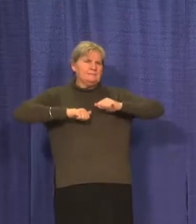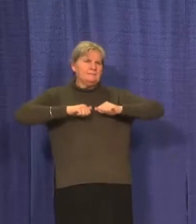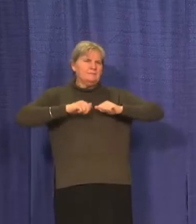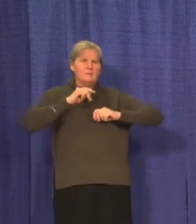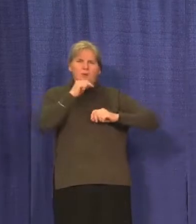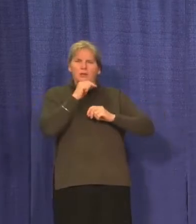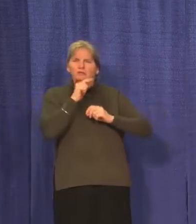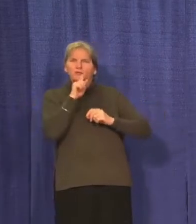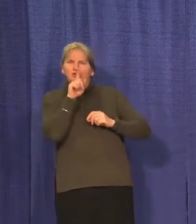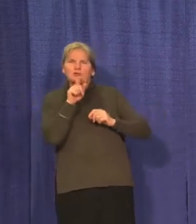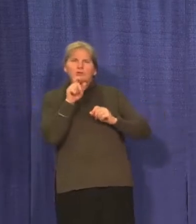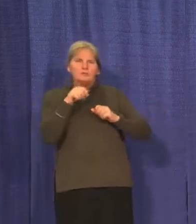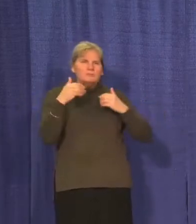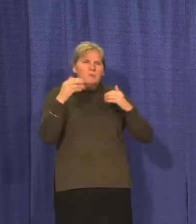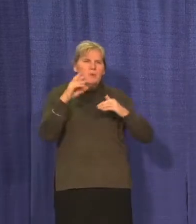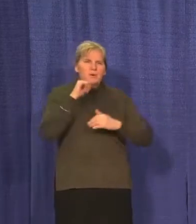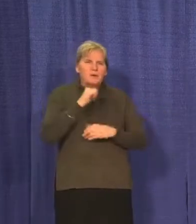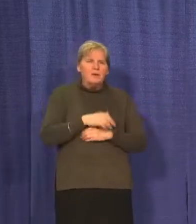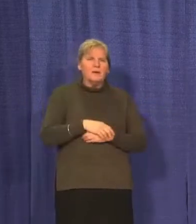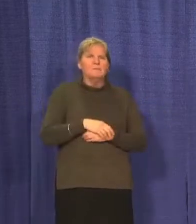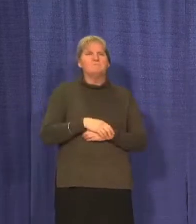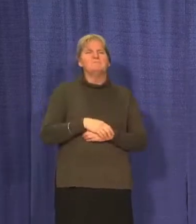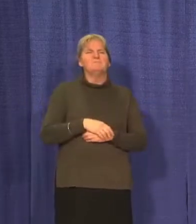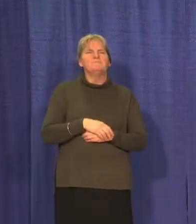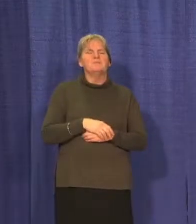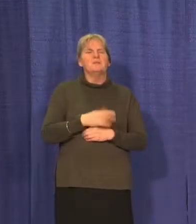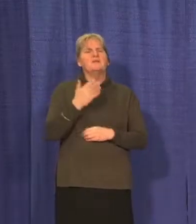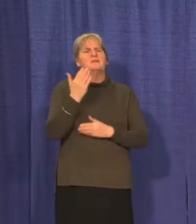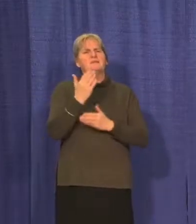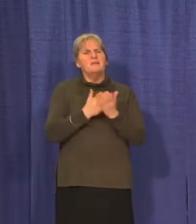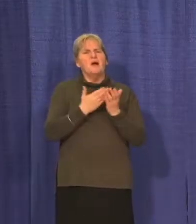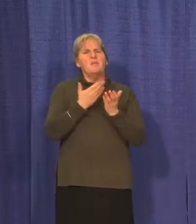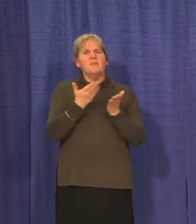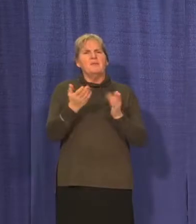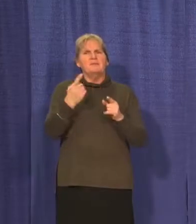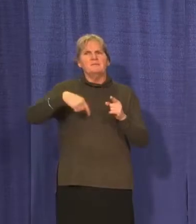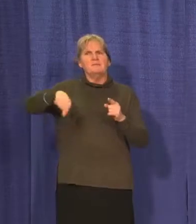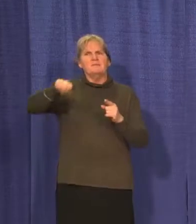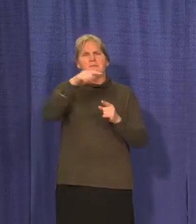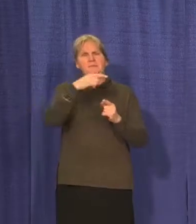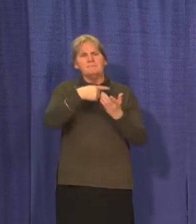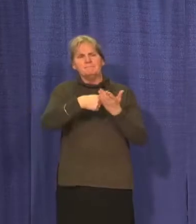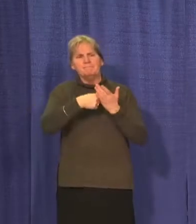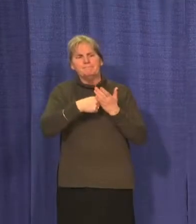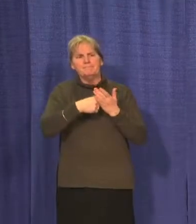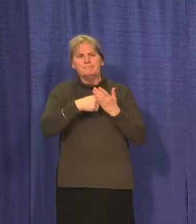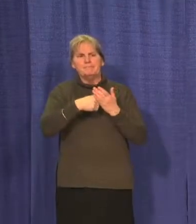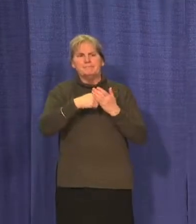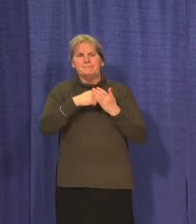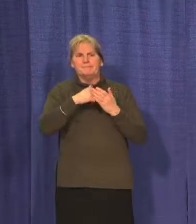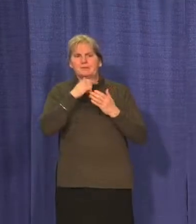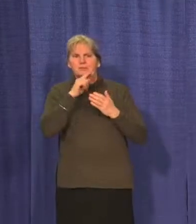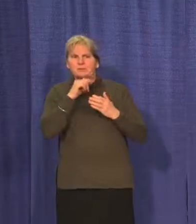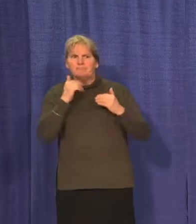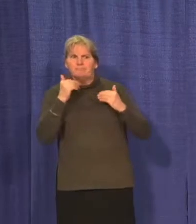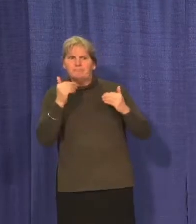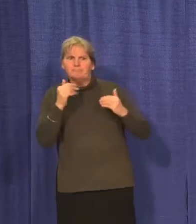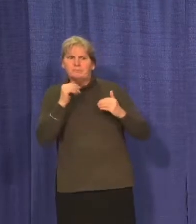earlier. One are two of the common things I have heard from people who are reluctant to get the vaccine is